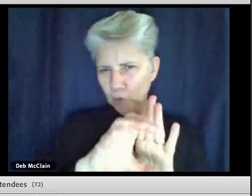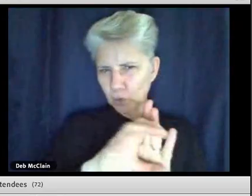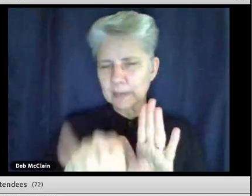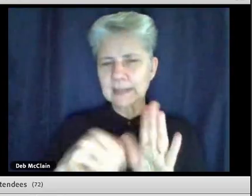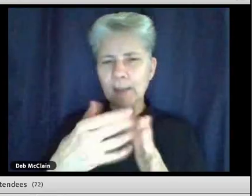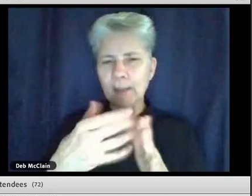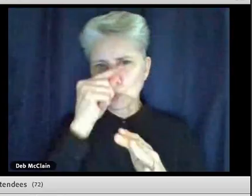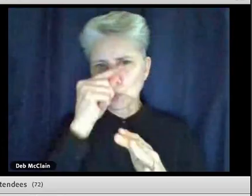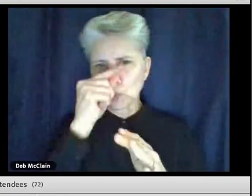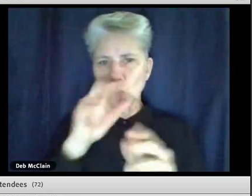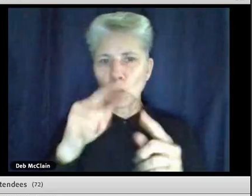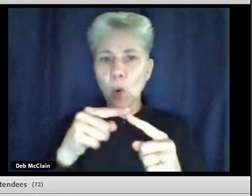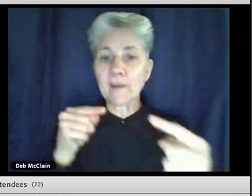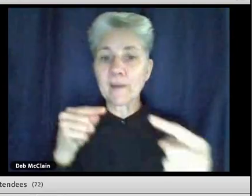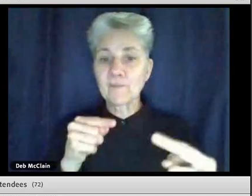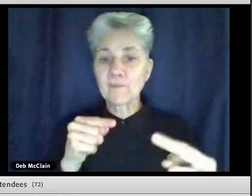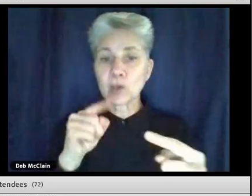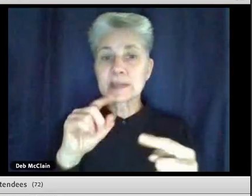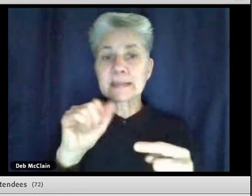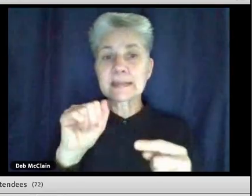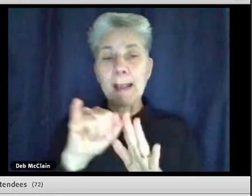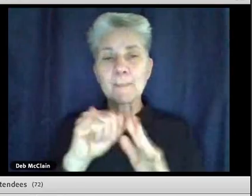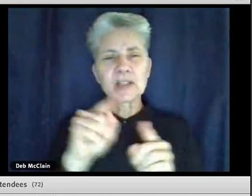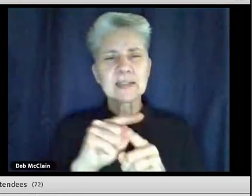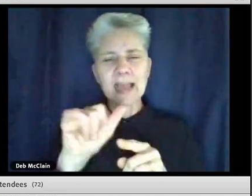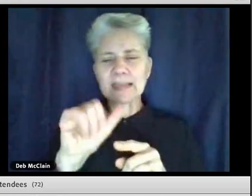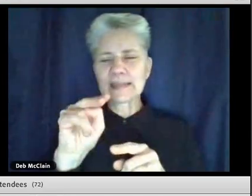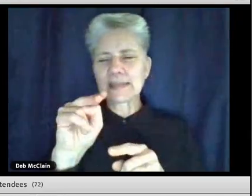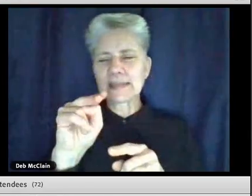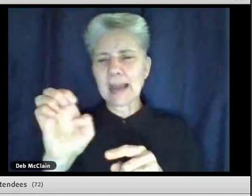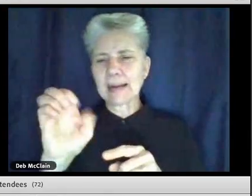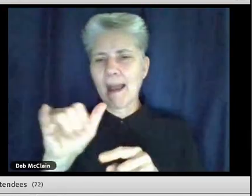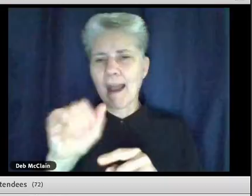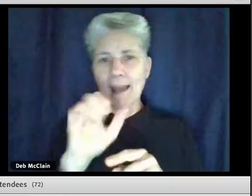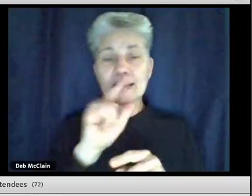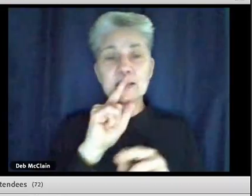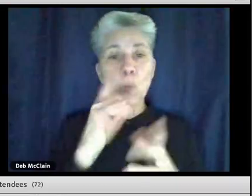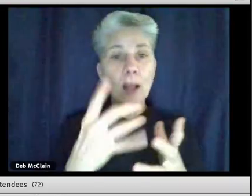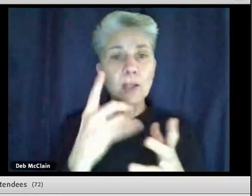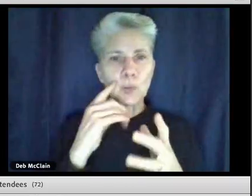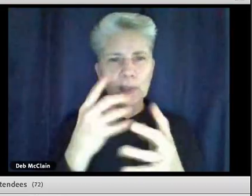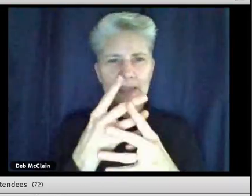and it'll try to look to see where that image came from, same thing for Google reverse image,